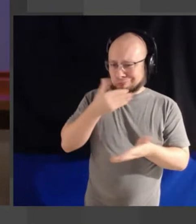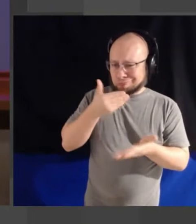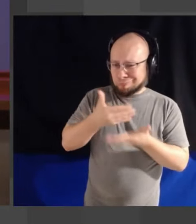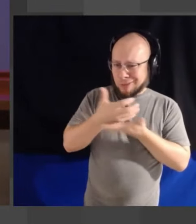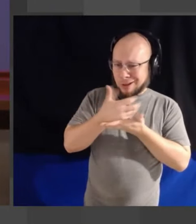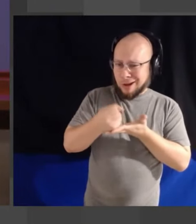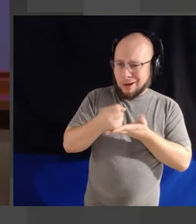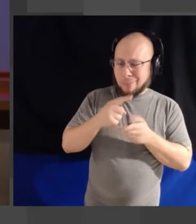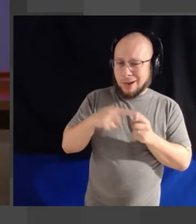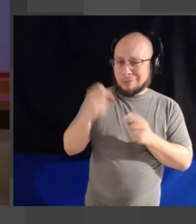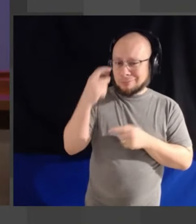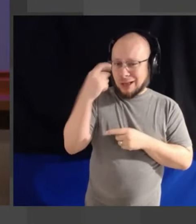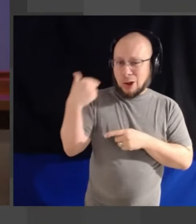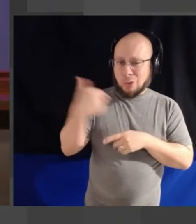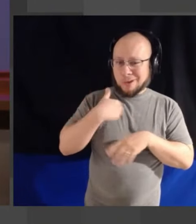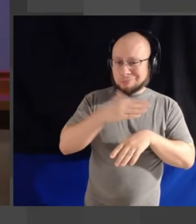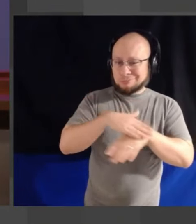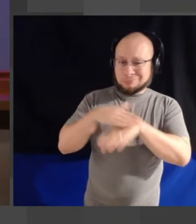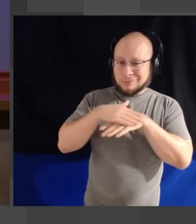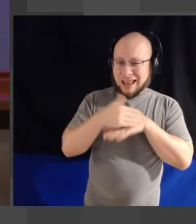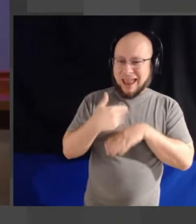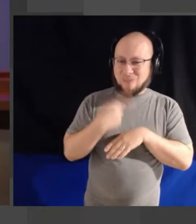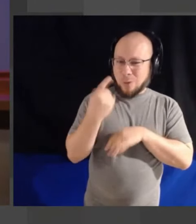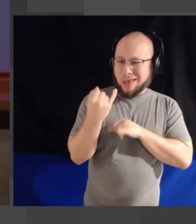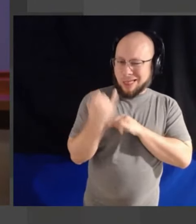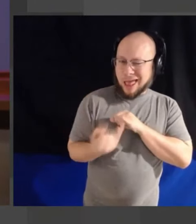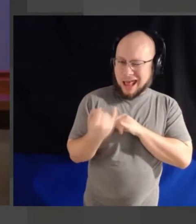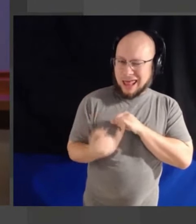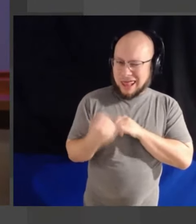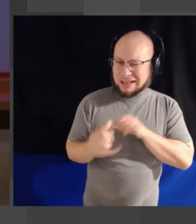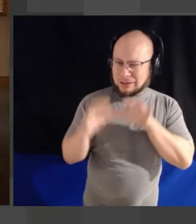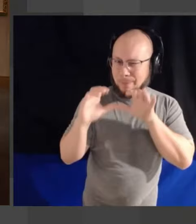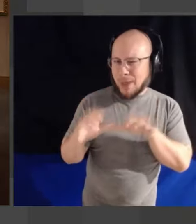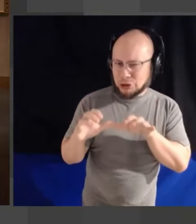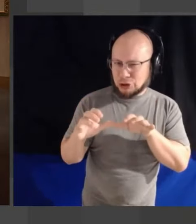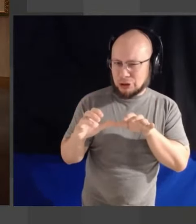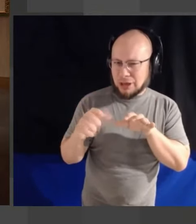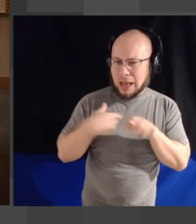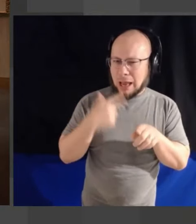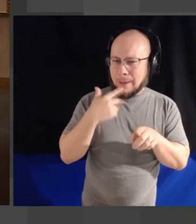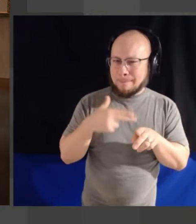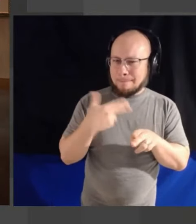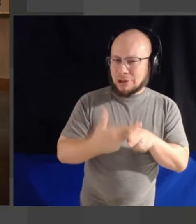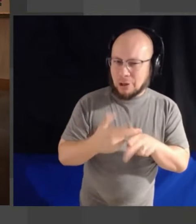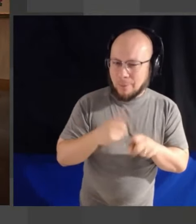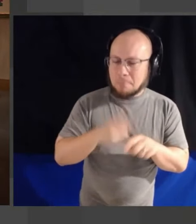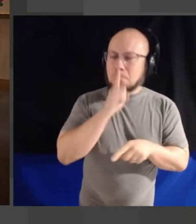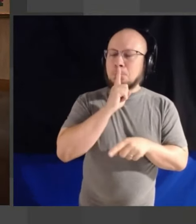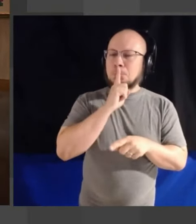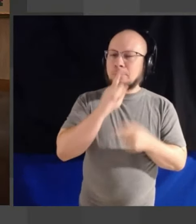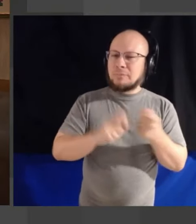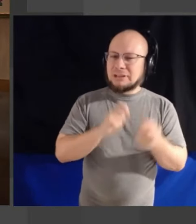ALMOST OUT OF TIME. BUT WE'VE BEEN HINTING AT A NEW MOB LIKE OVER THE COURSE OF THE